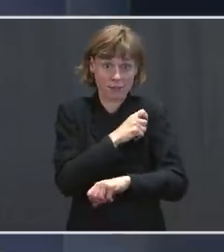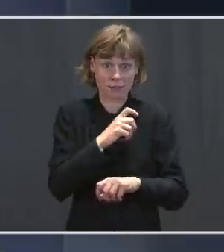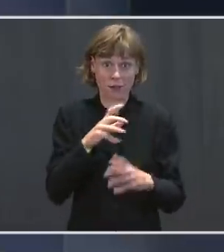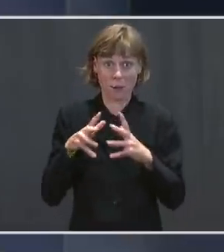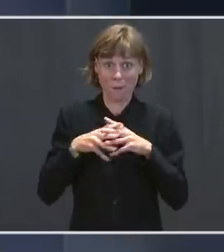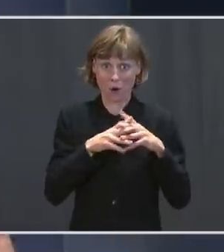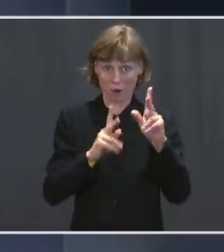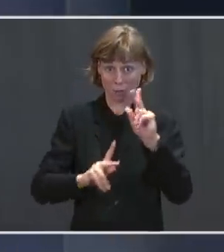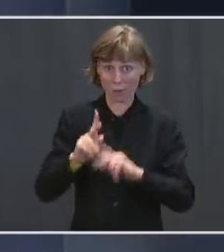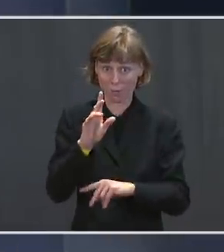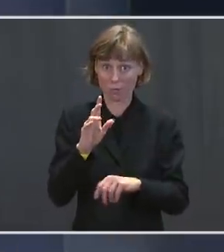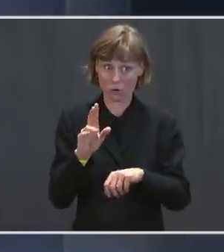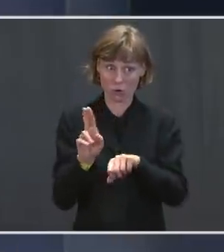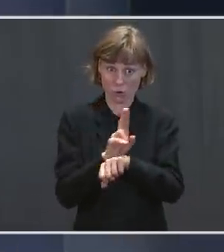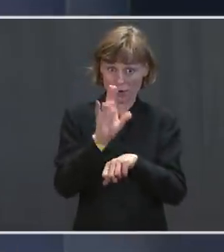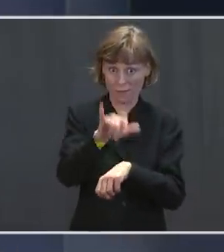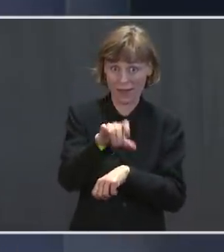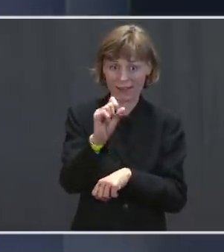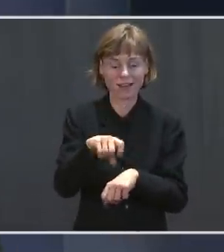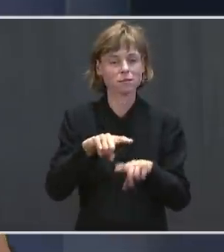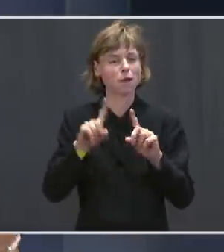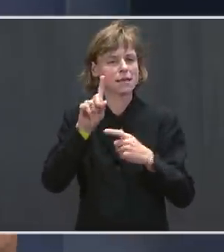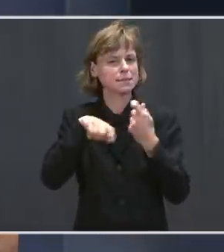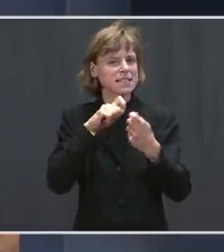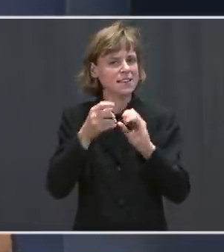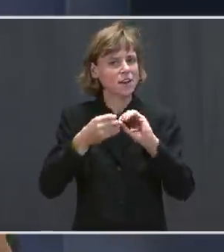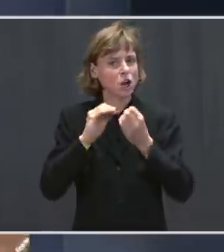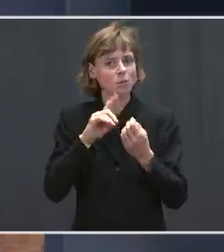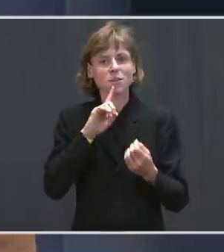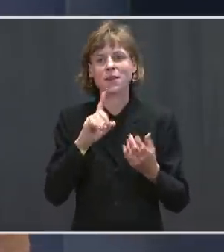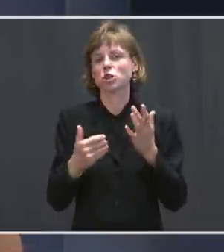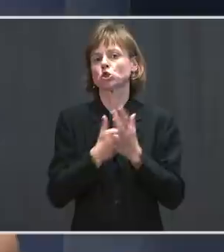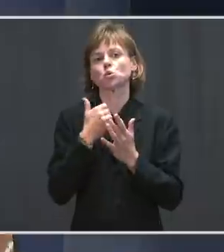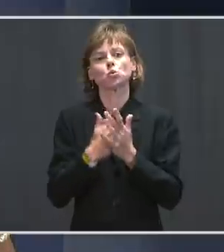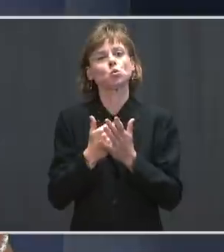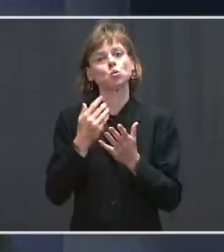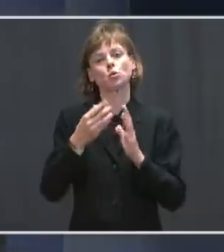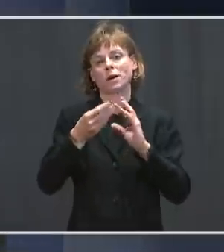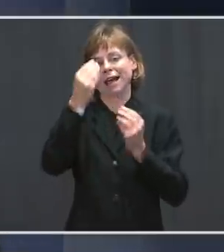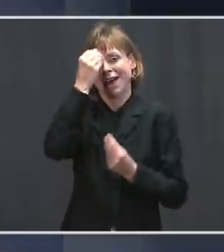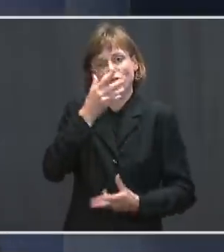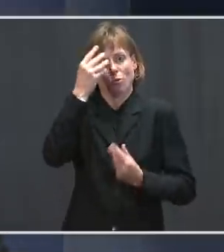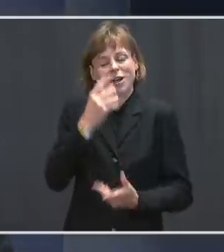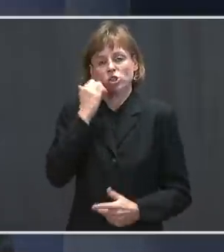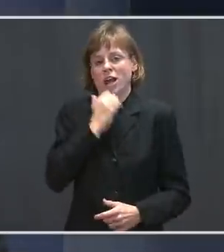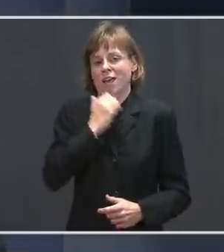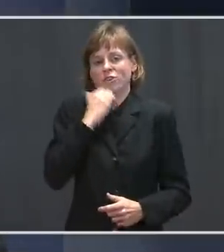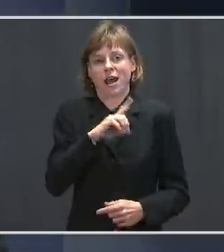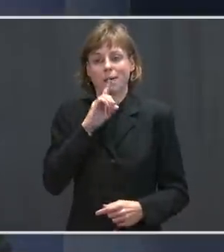In terms of the specific numbers that have been set up to date, there's new updates every single day. I know that I'm sure the team can provide an update